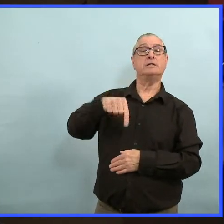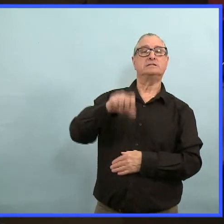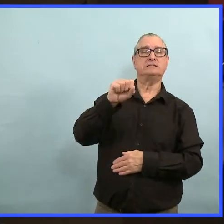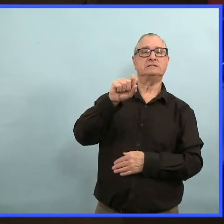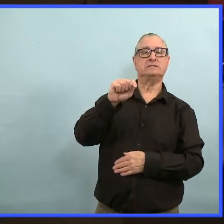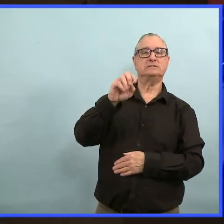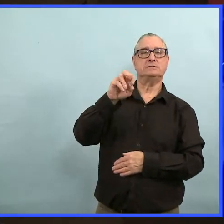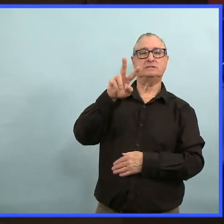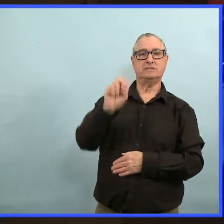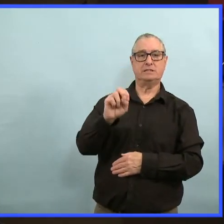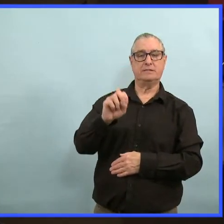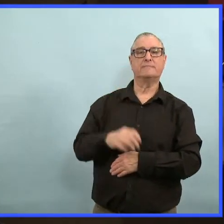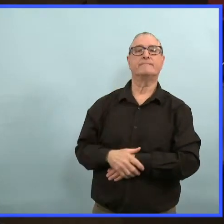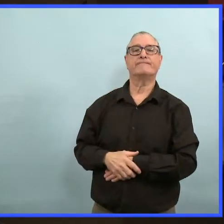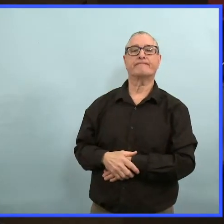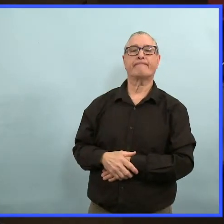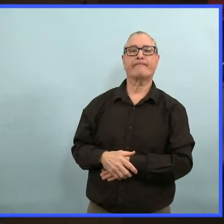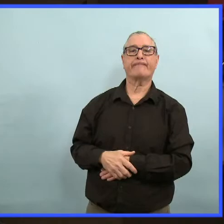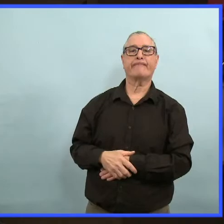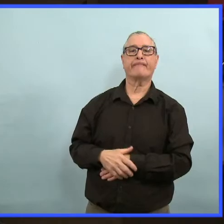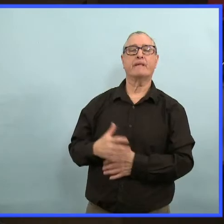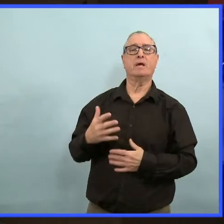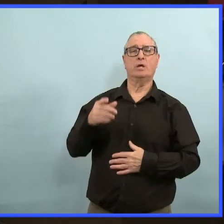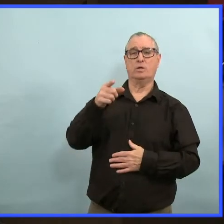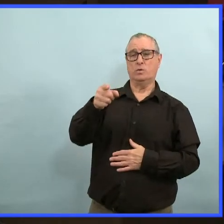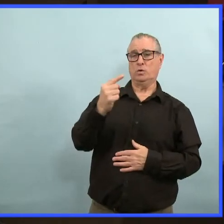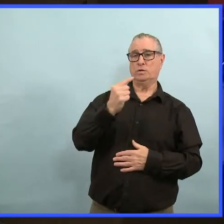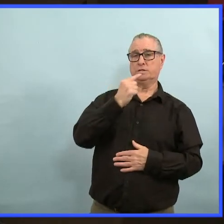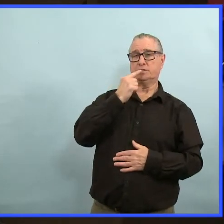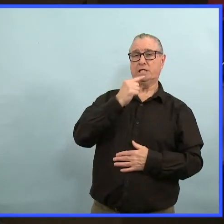uh no longer require health care workers and teachers and